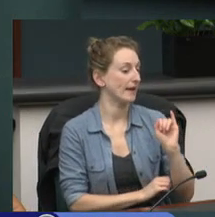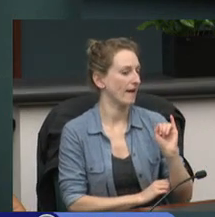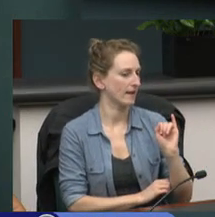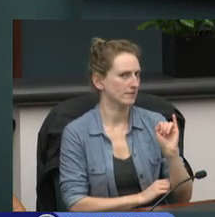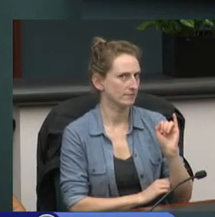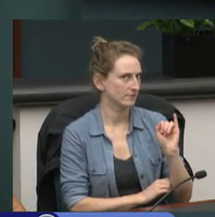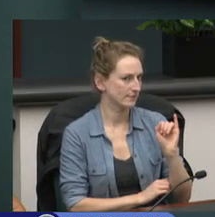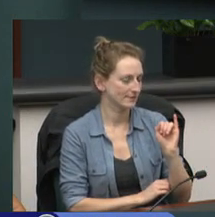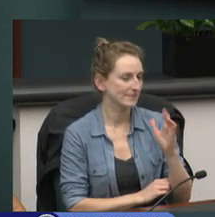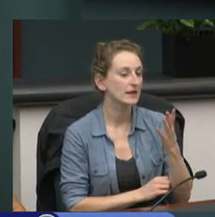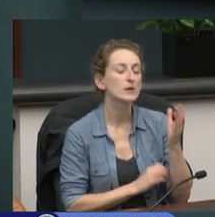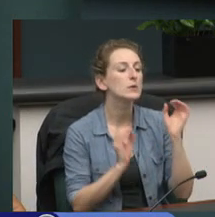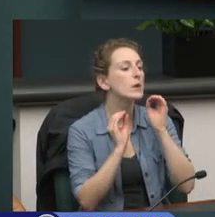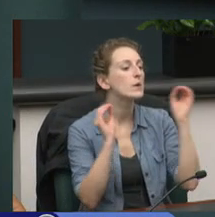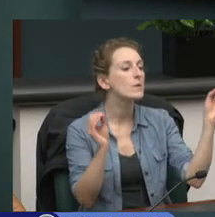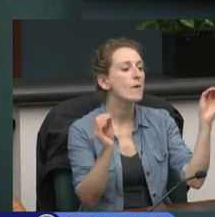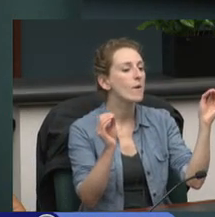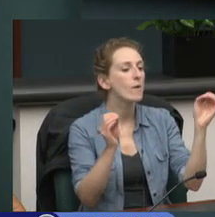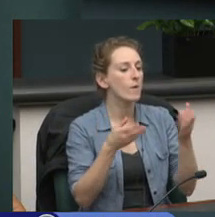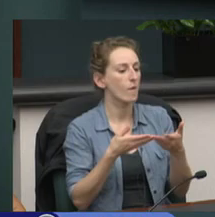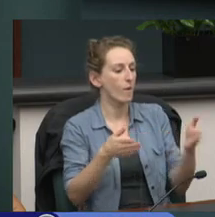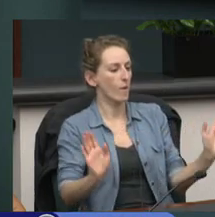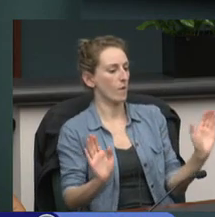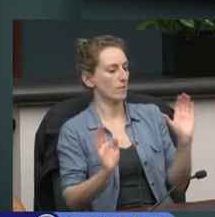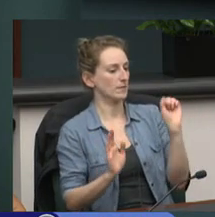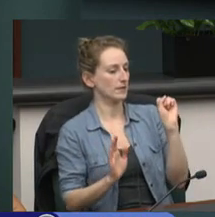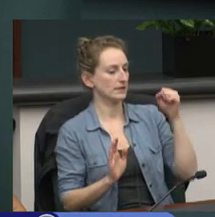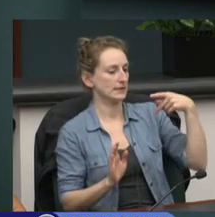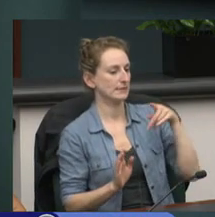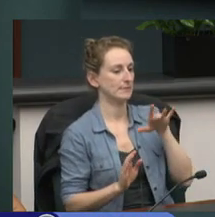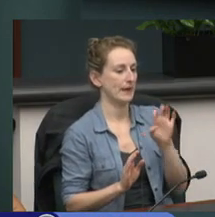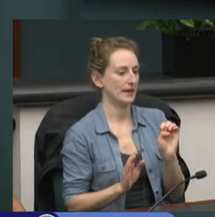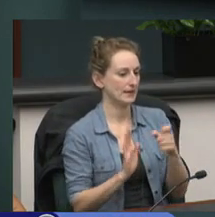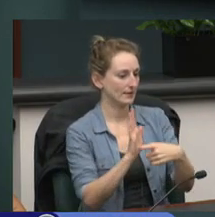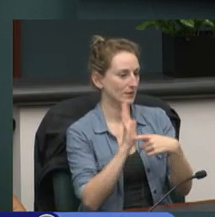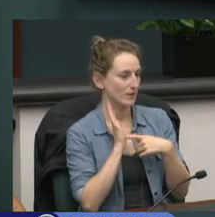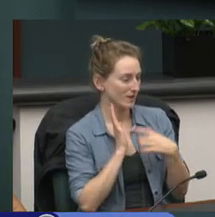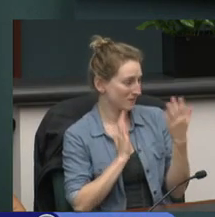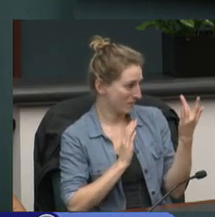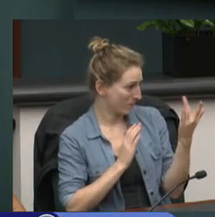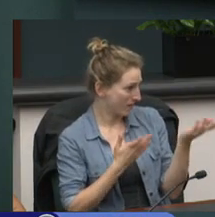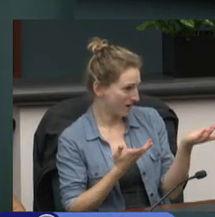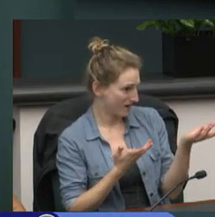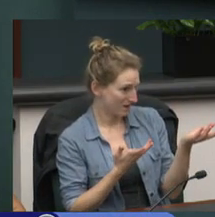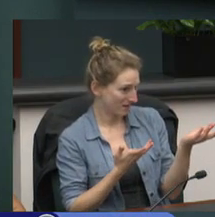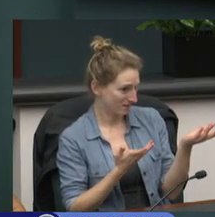no open space requirement why is that is that going to be assured through zoning